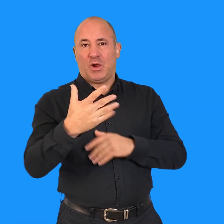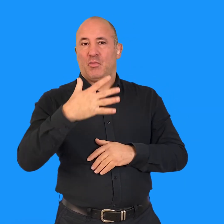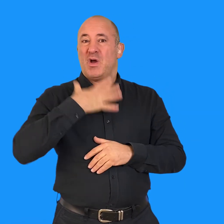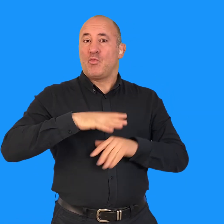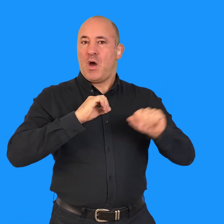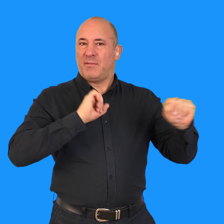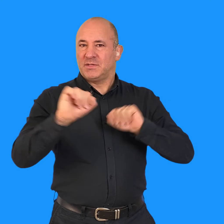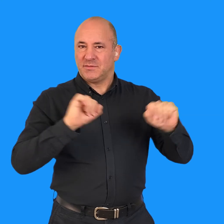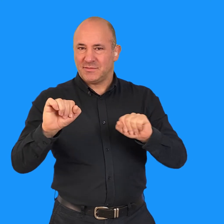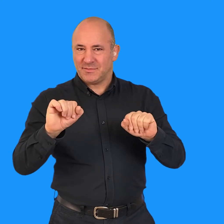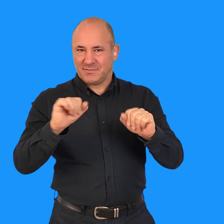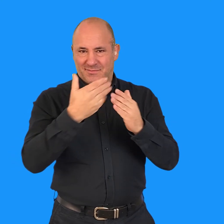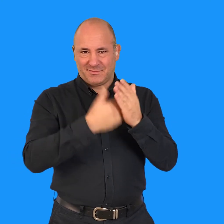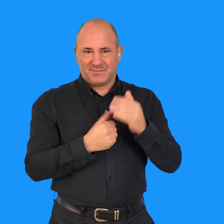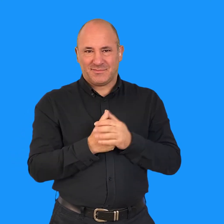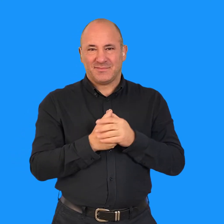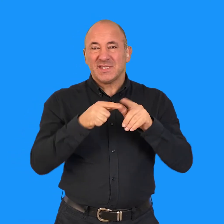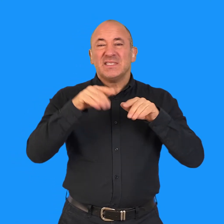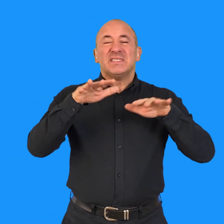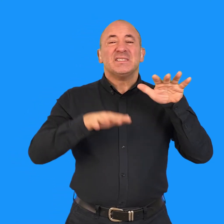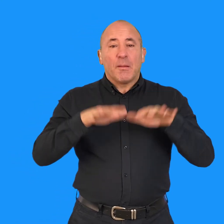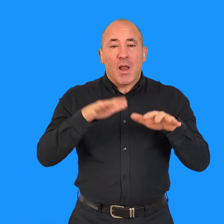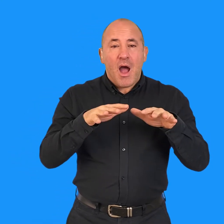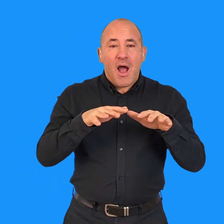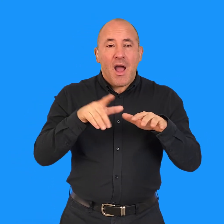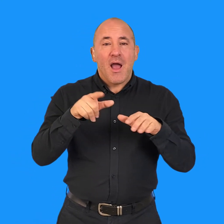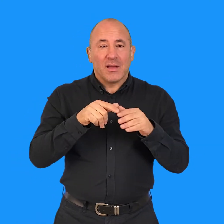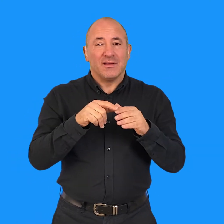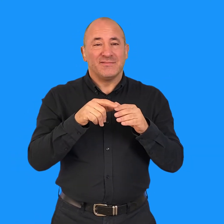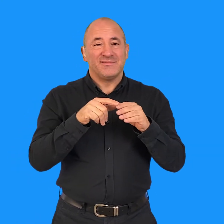And in this similar way of how riders historically